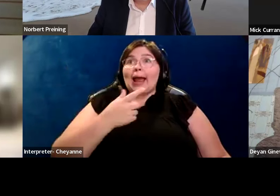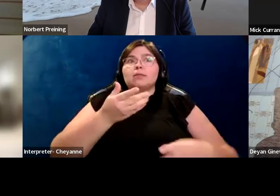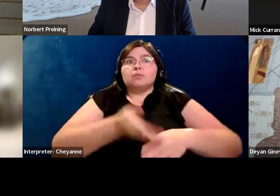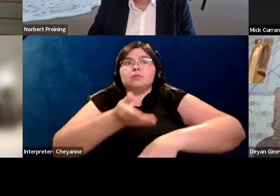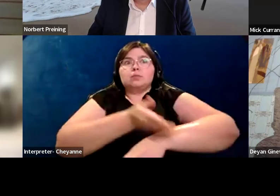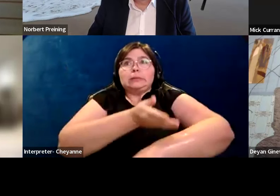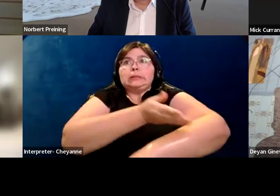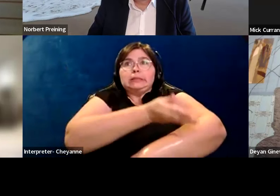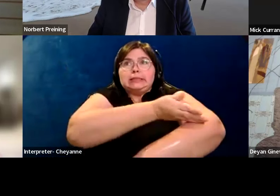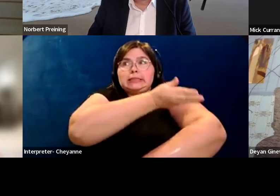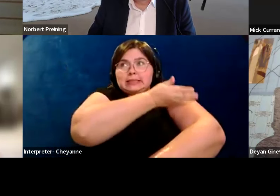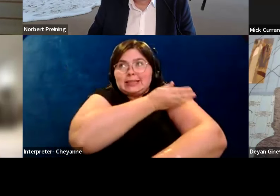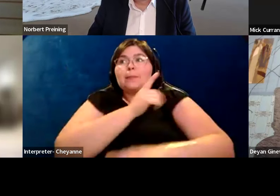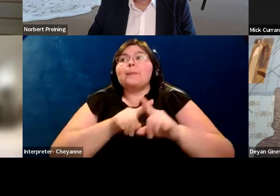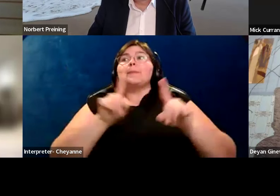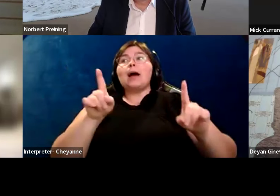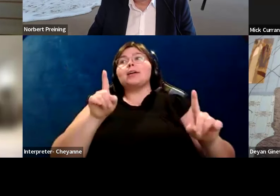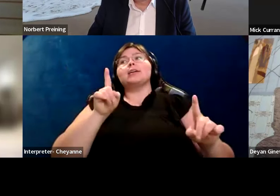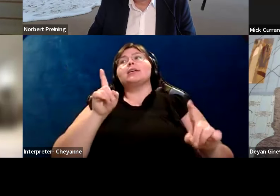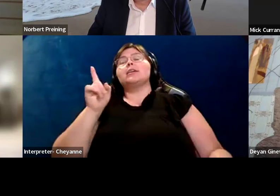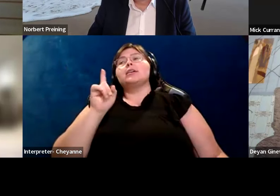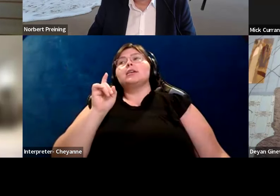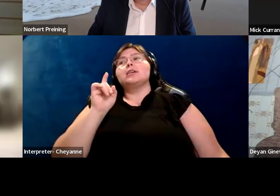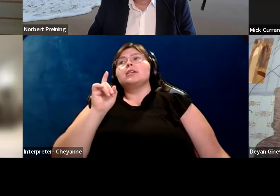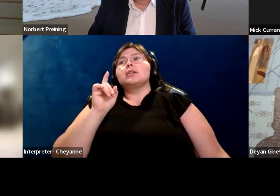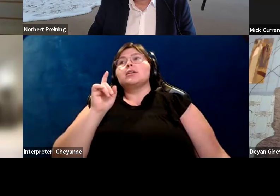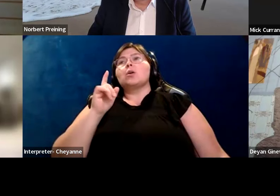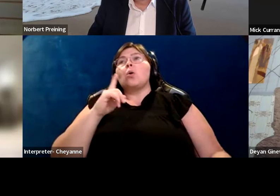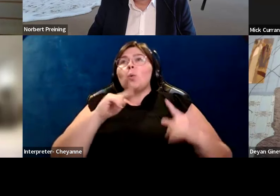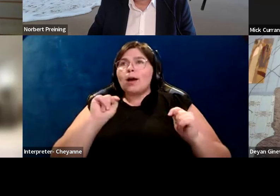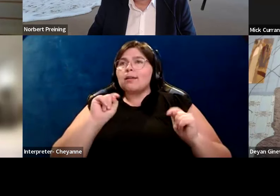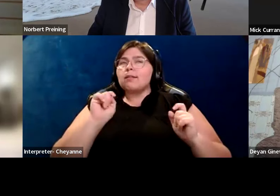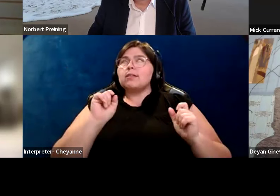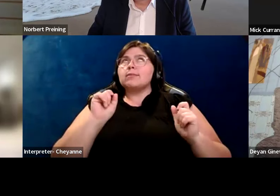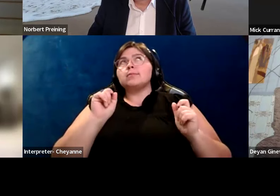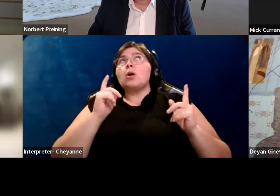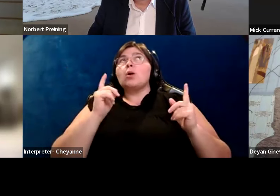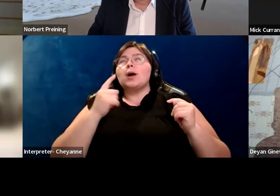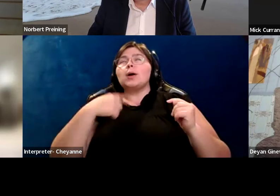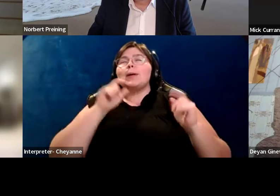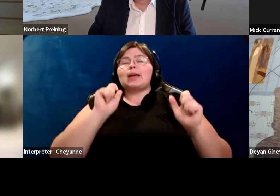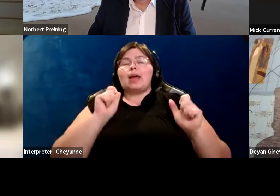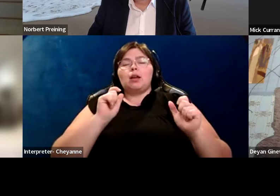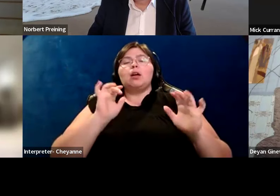However, what we can take solace in is that we know when we are not successful.